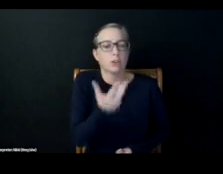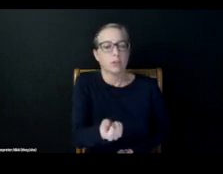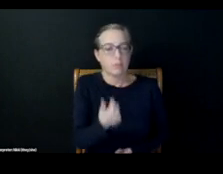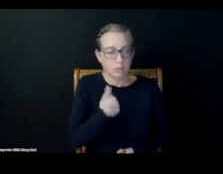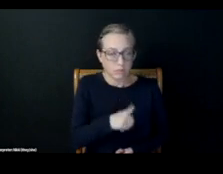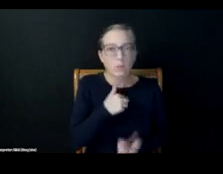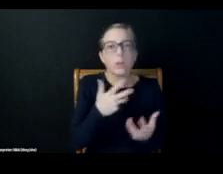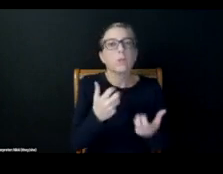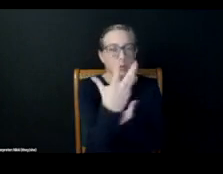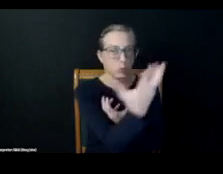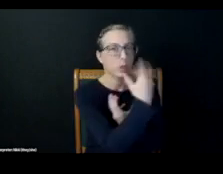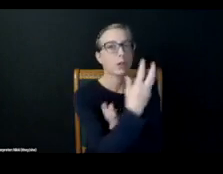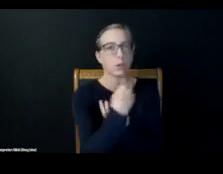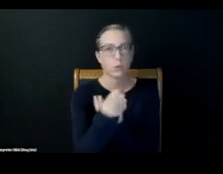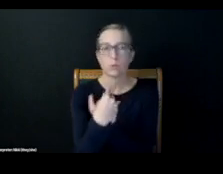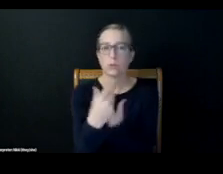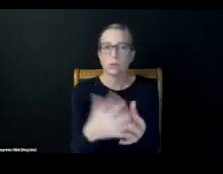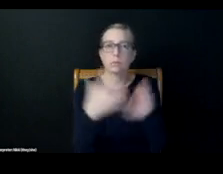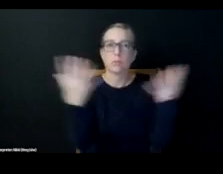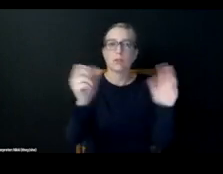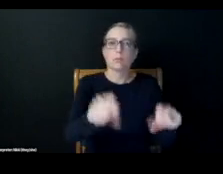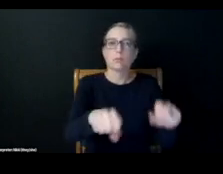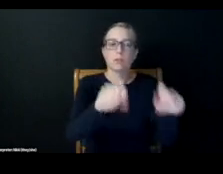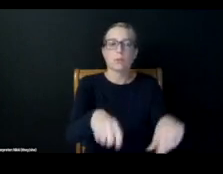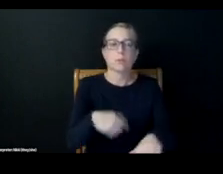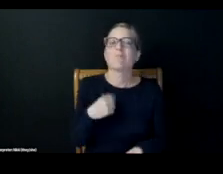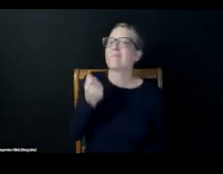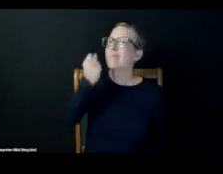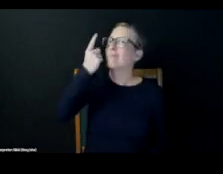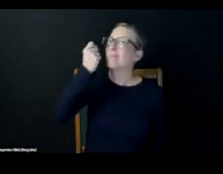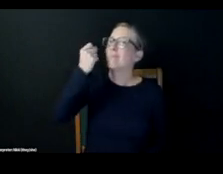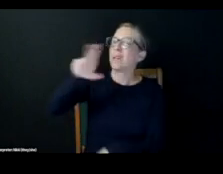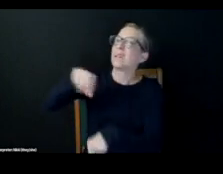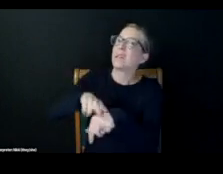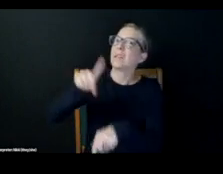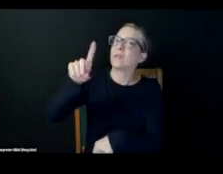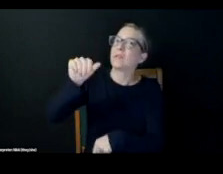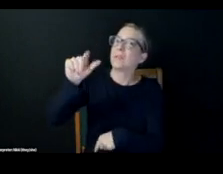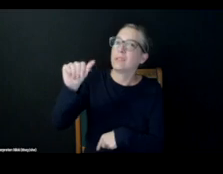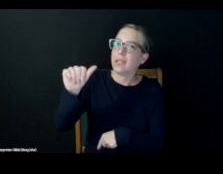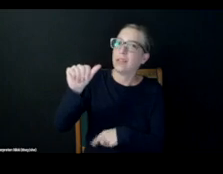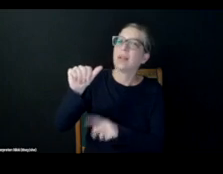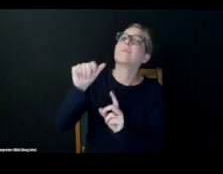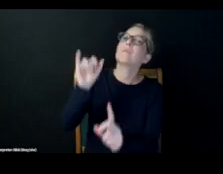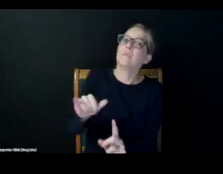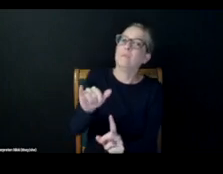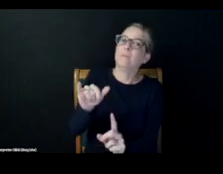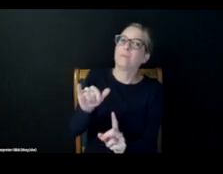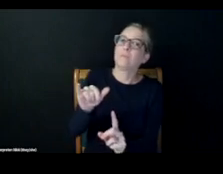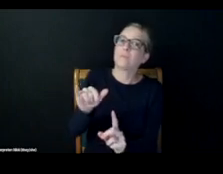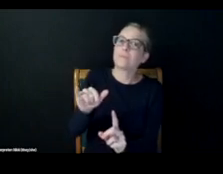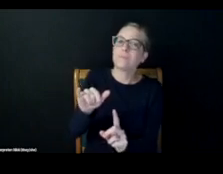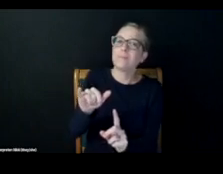parenthood typically require sex assigned at birth rather than gender identity, and rarely include information about